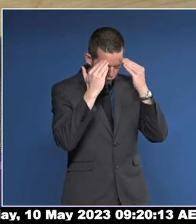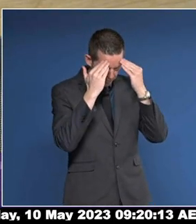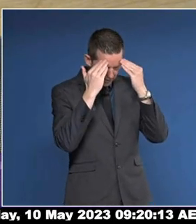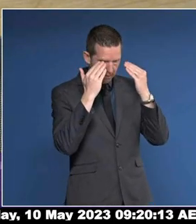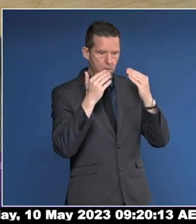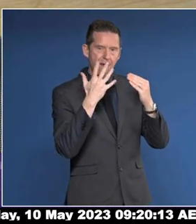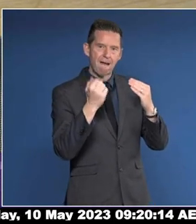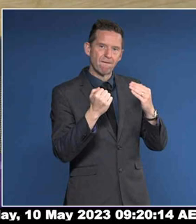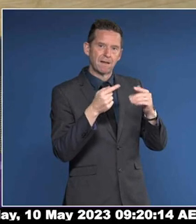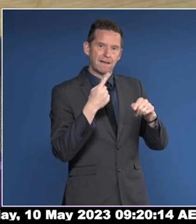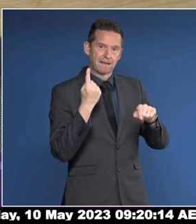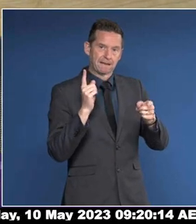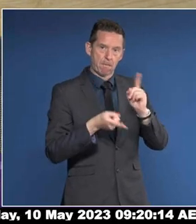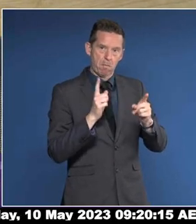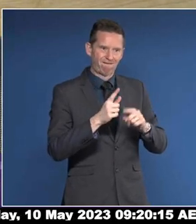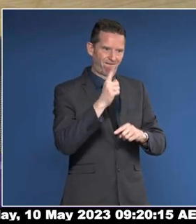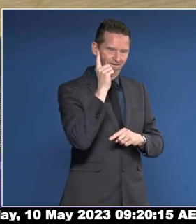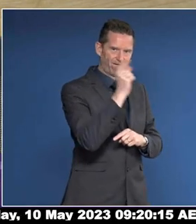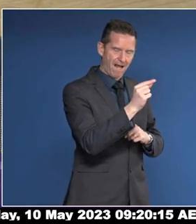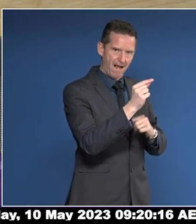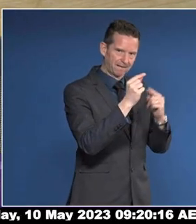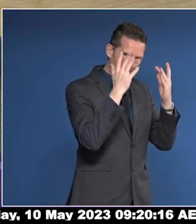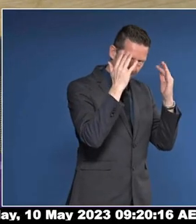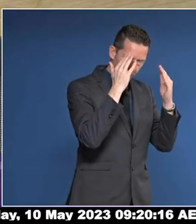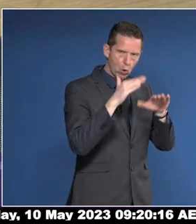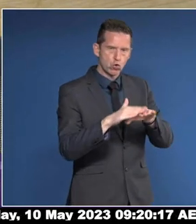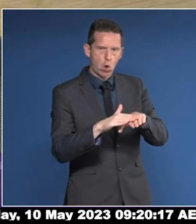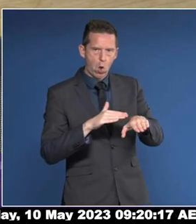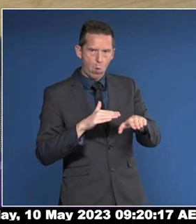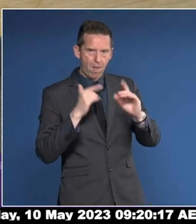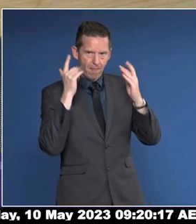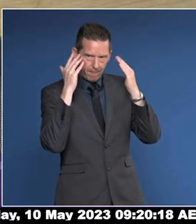Yes. MS EASTMAN: Fast thinking is the immediate responsive immediate